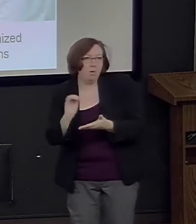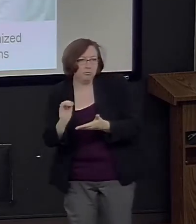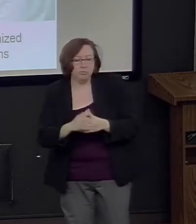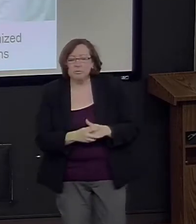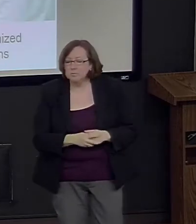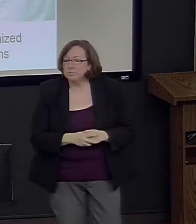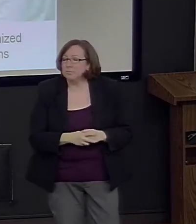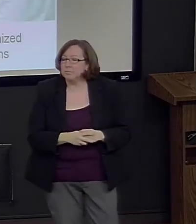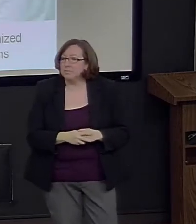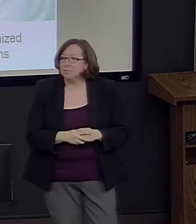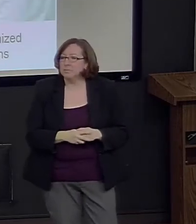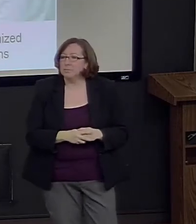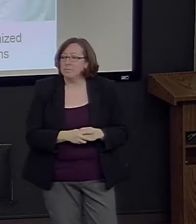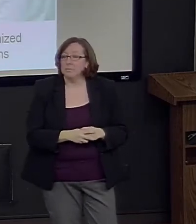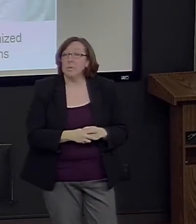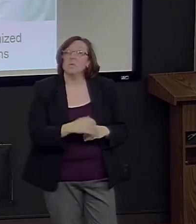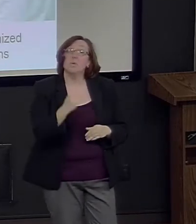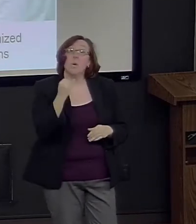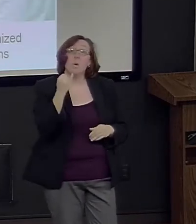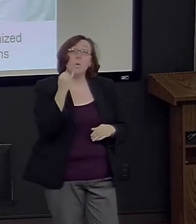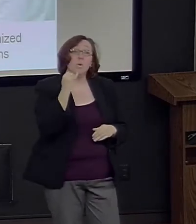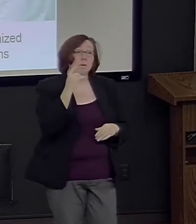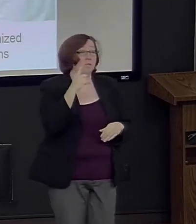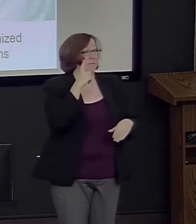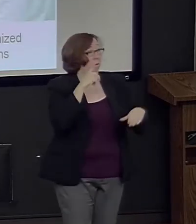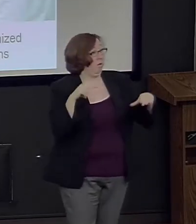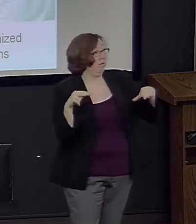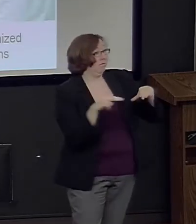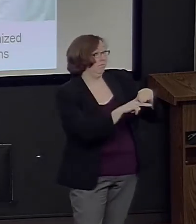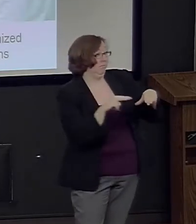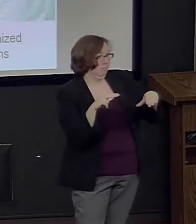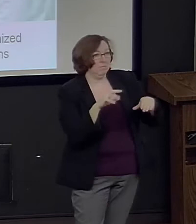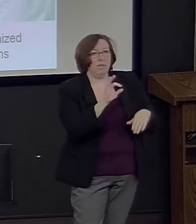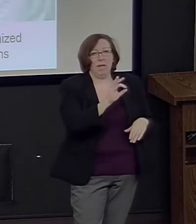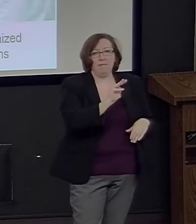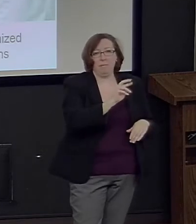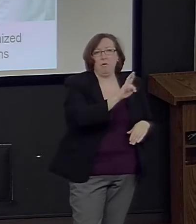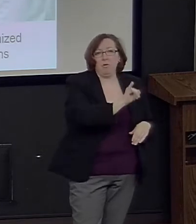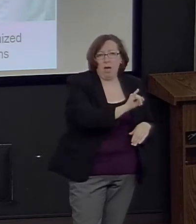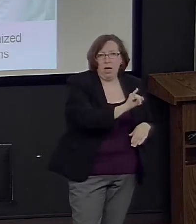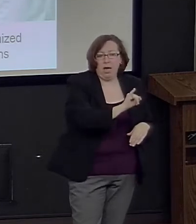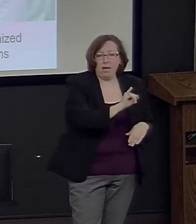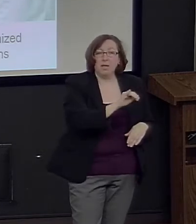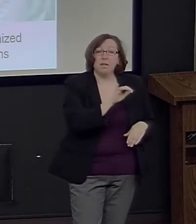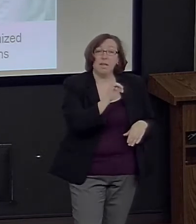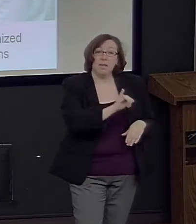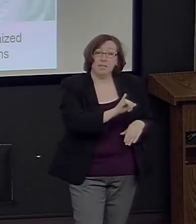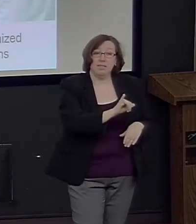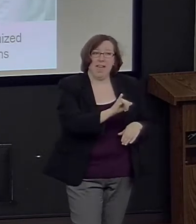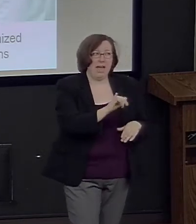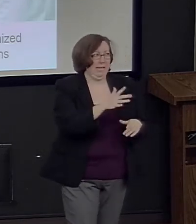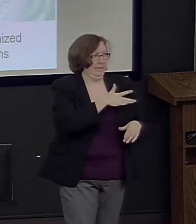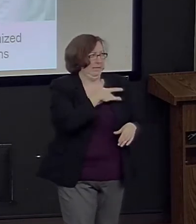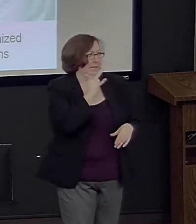the scanner is sensitive to the reduction in the proportion of deoxyhemoglobin.